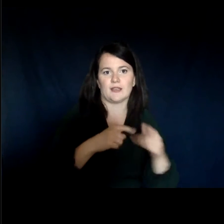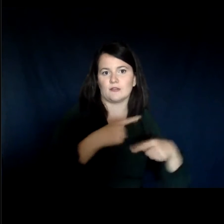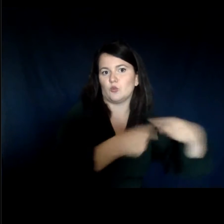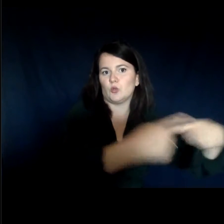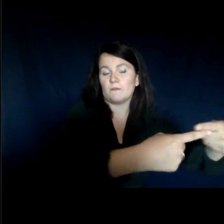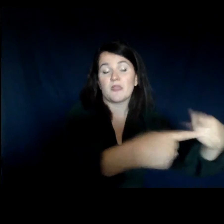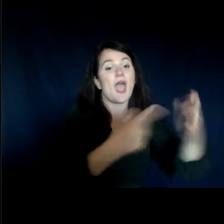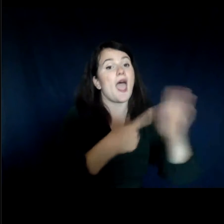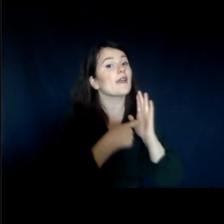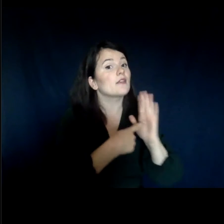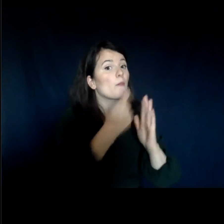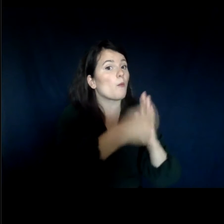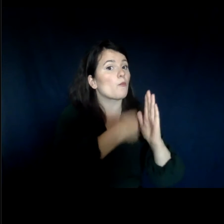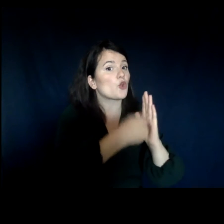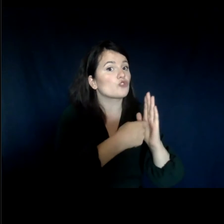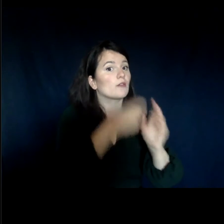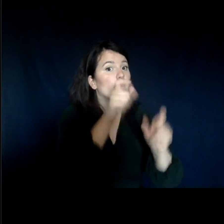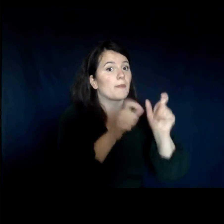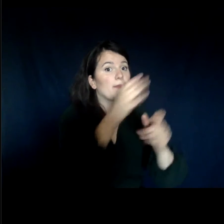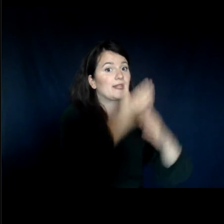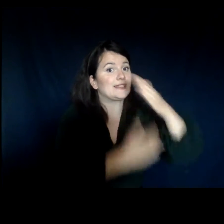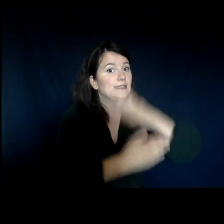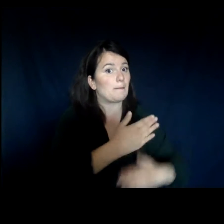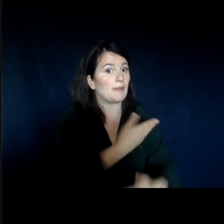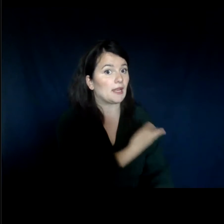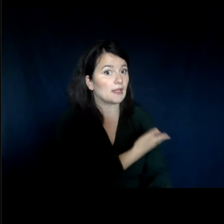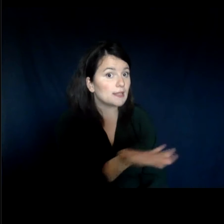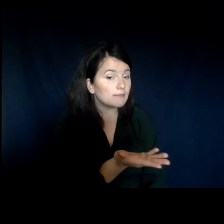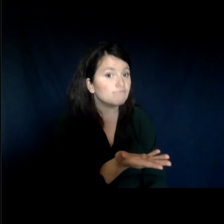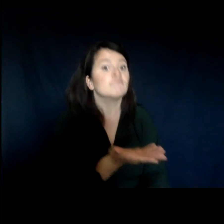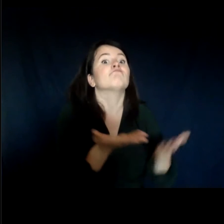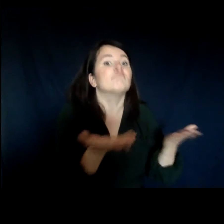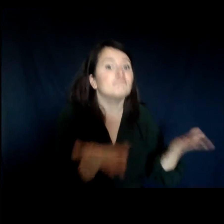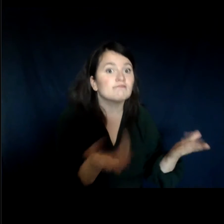Maybe there aren't new opportunities but at least beneficiaries can keep